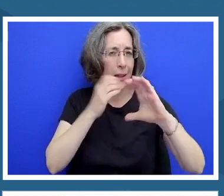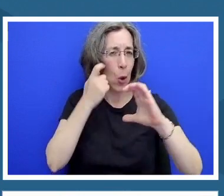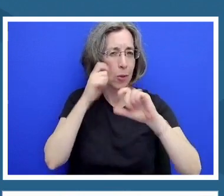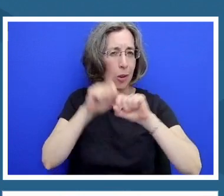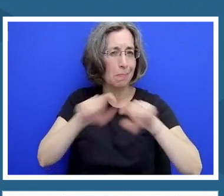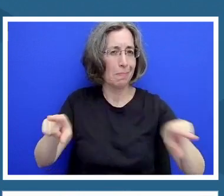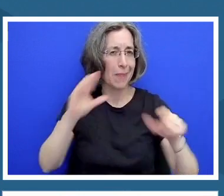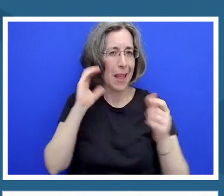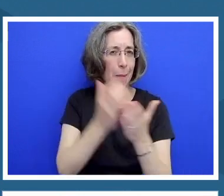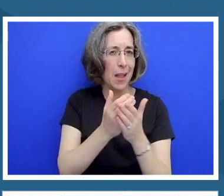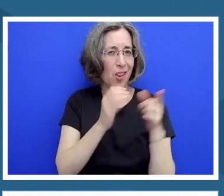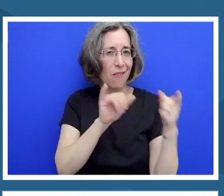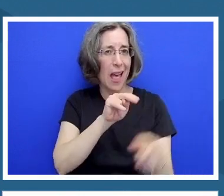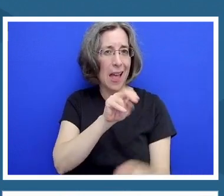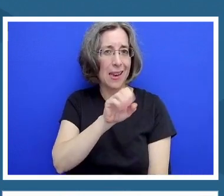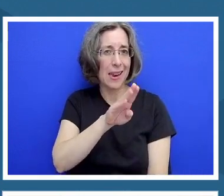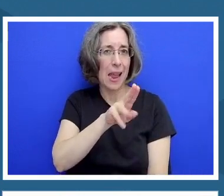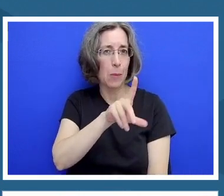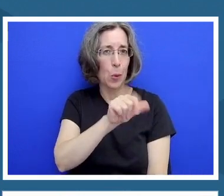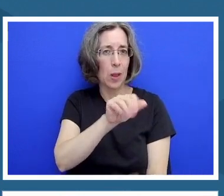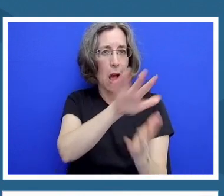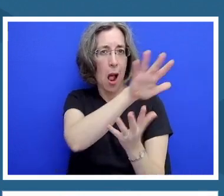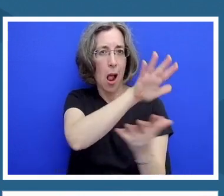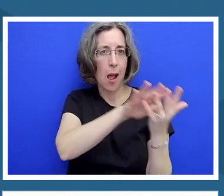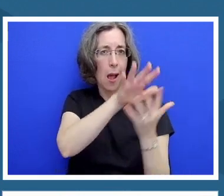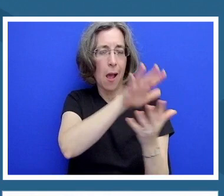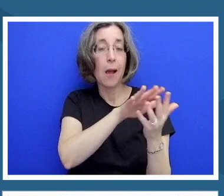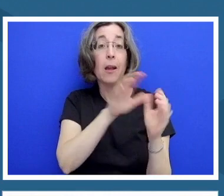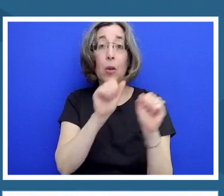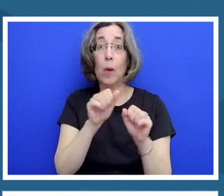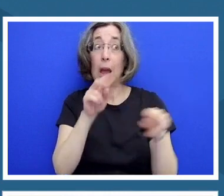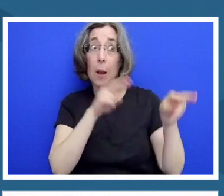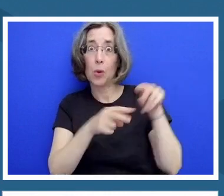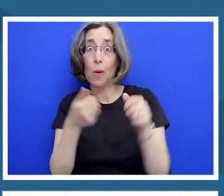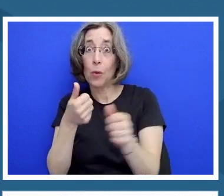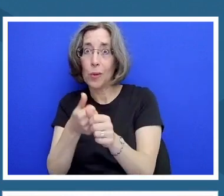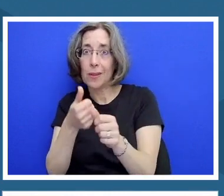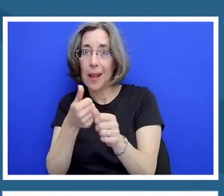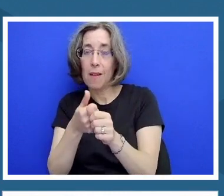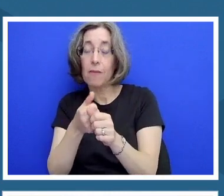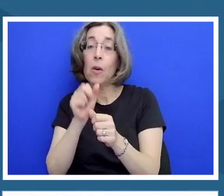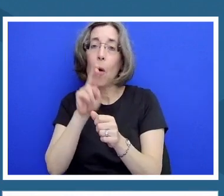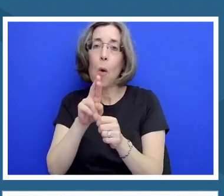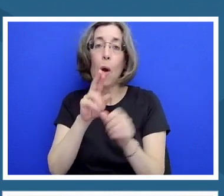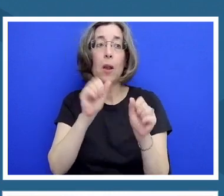and observe it for yourself using micro observatory or actually process data